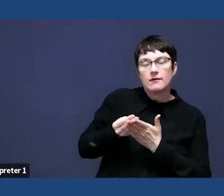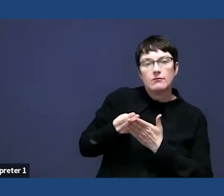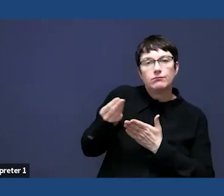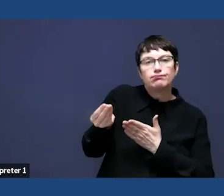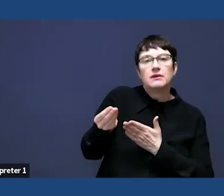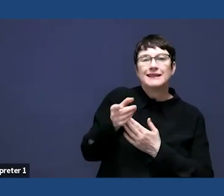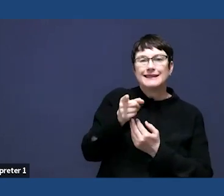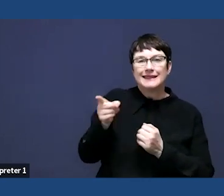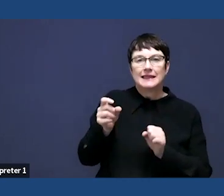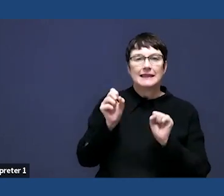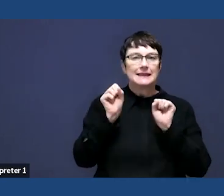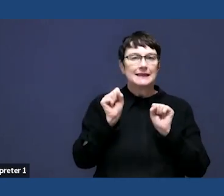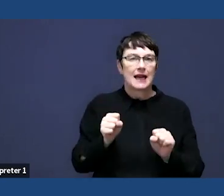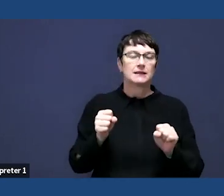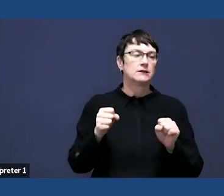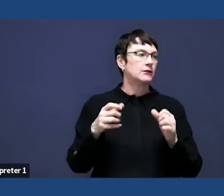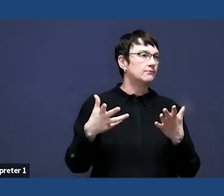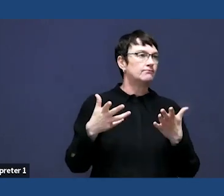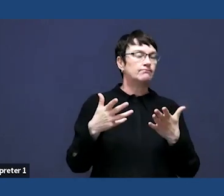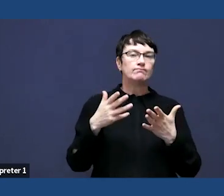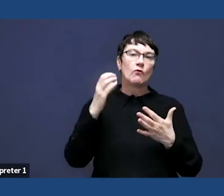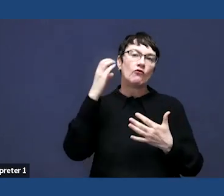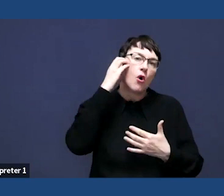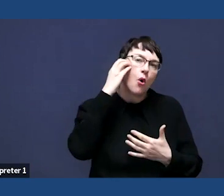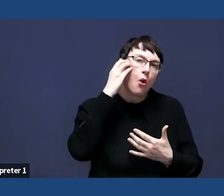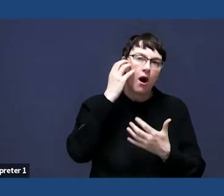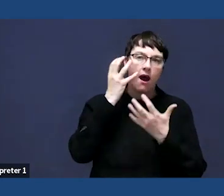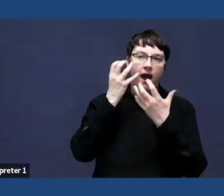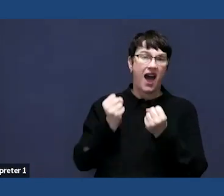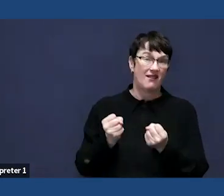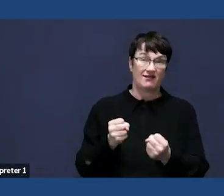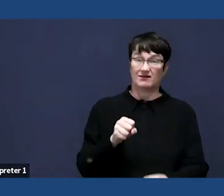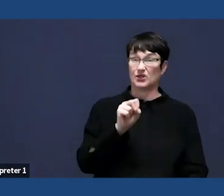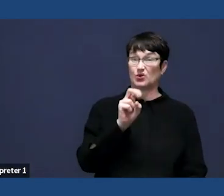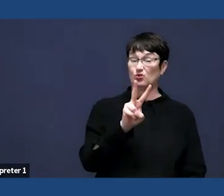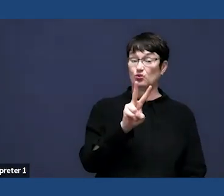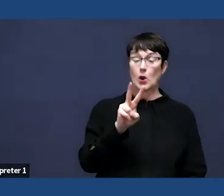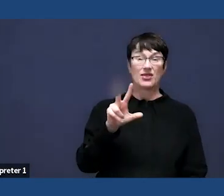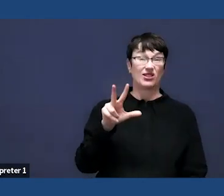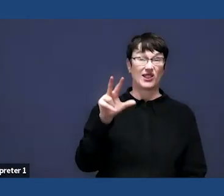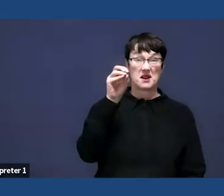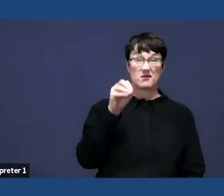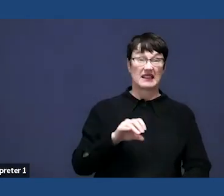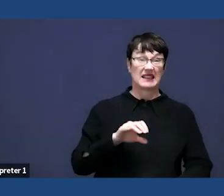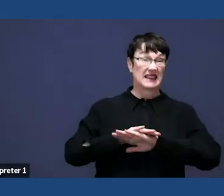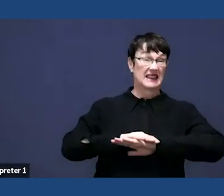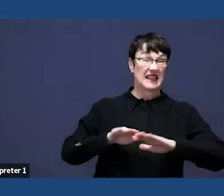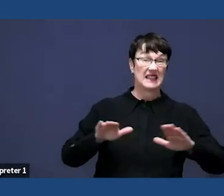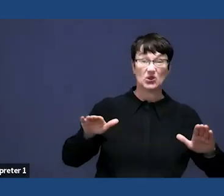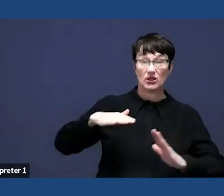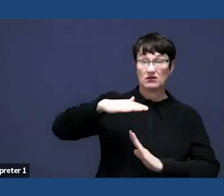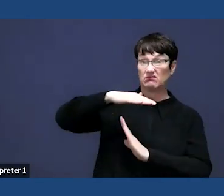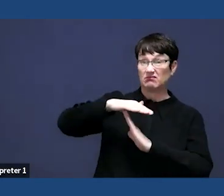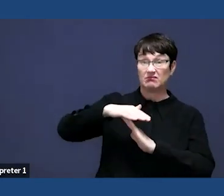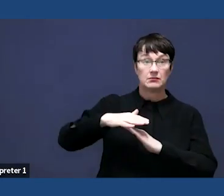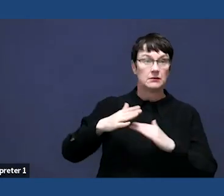You just see how these challenges with having meaningful access overlay each other.